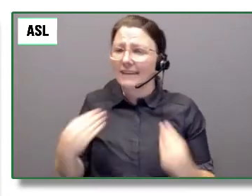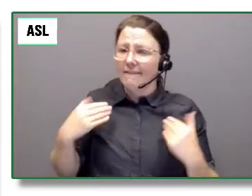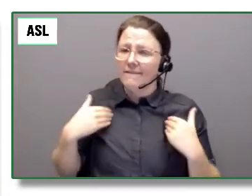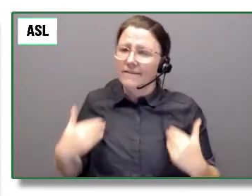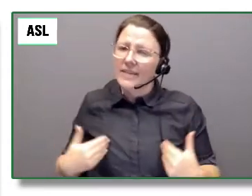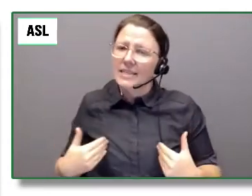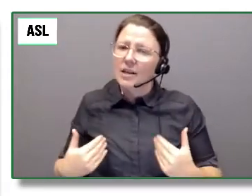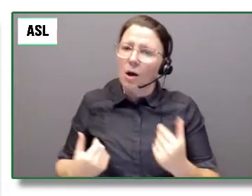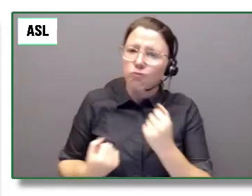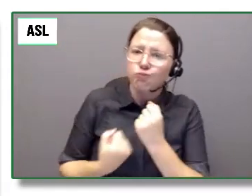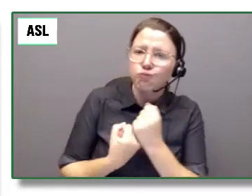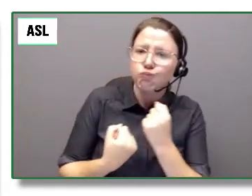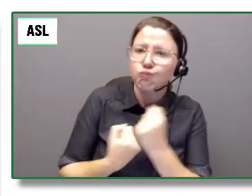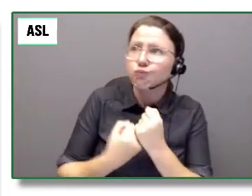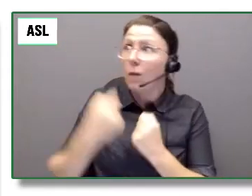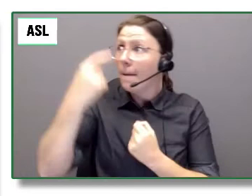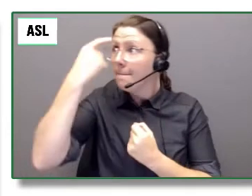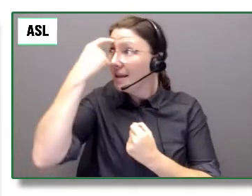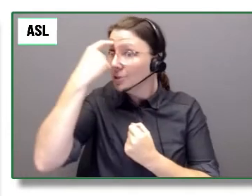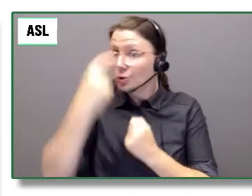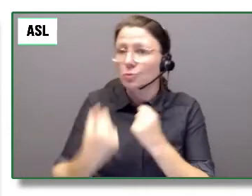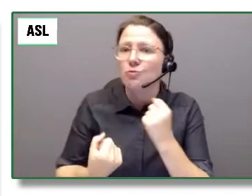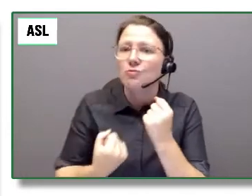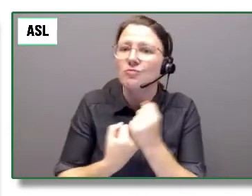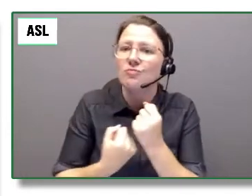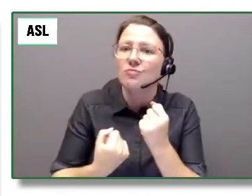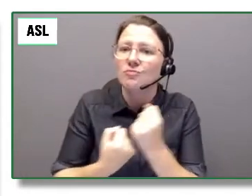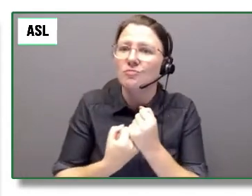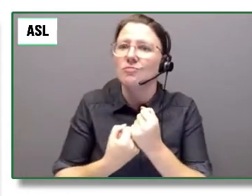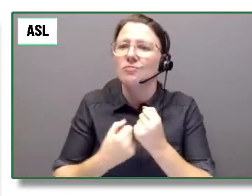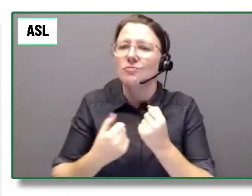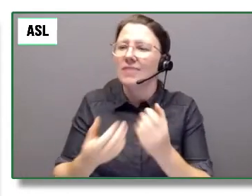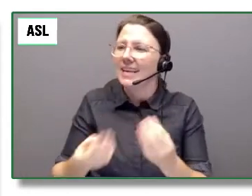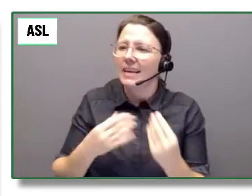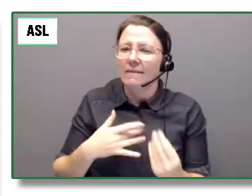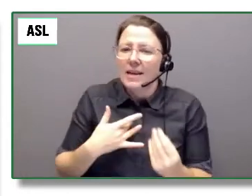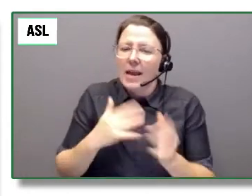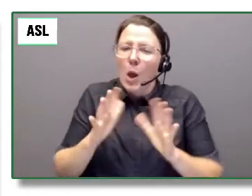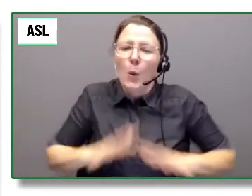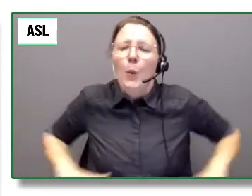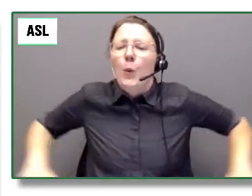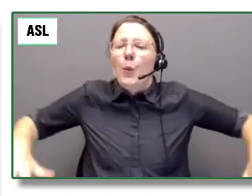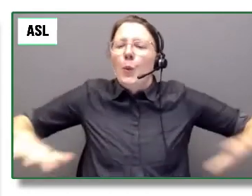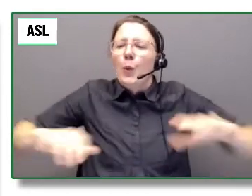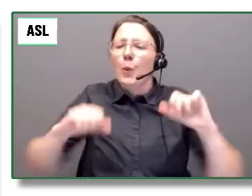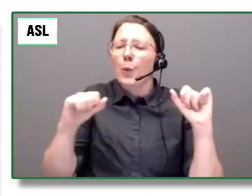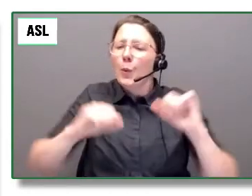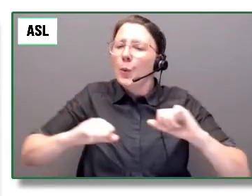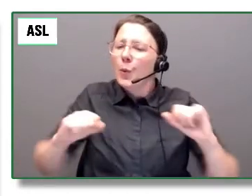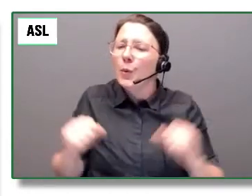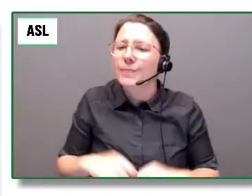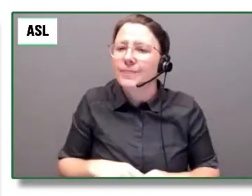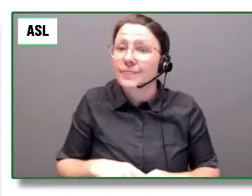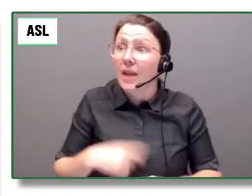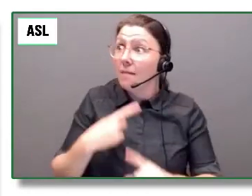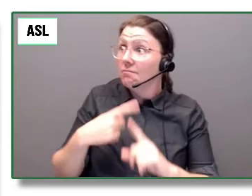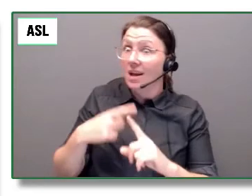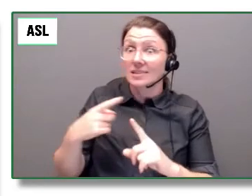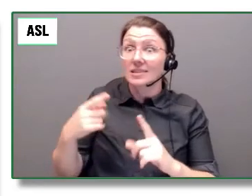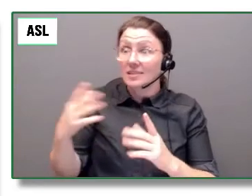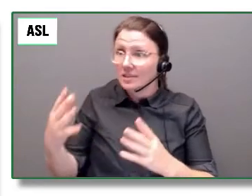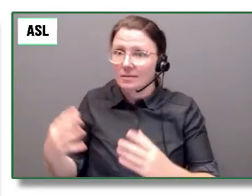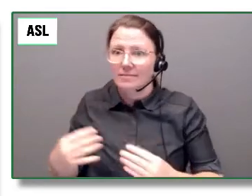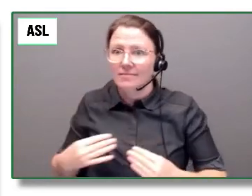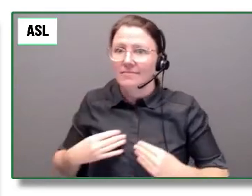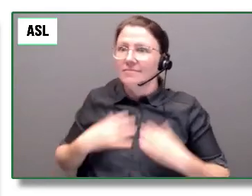can give us a sense of space and in many ways can be an awe-inspiring equalizer.